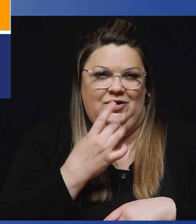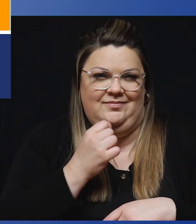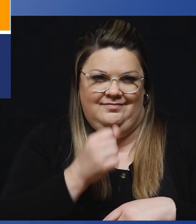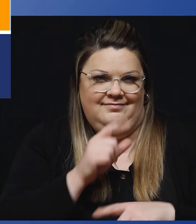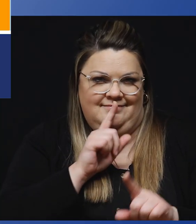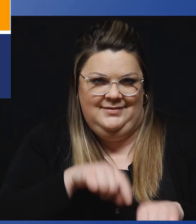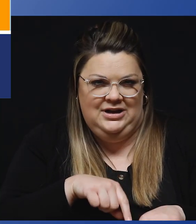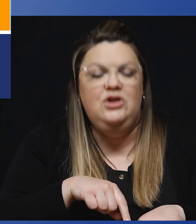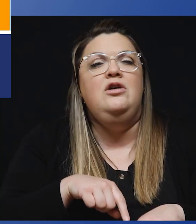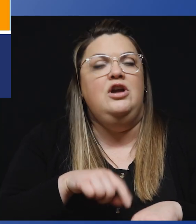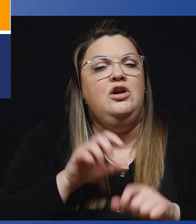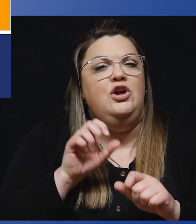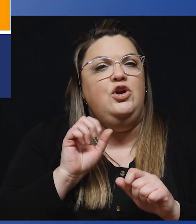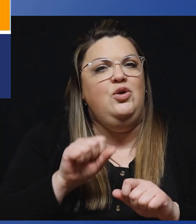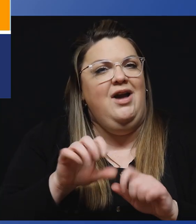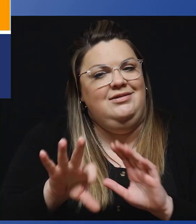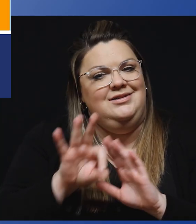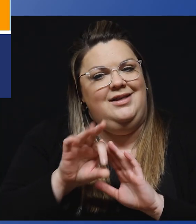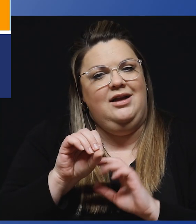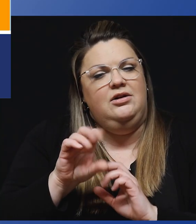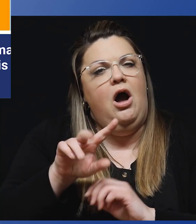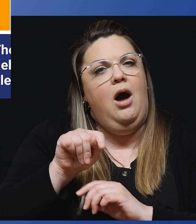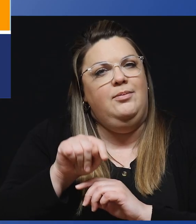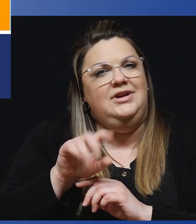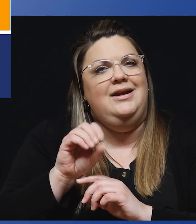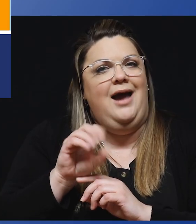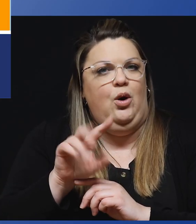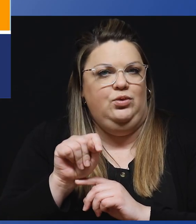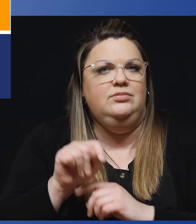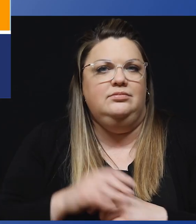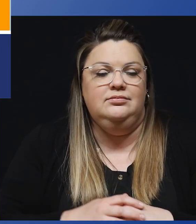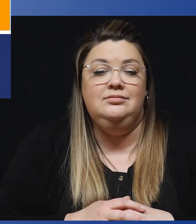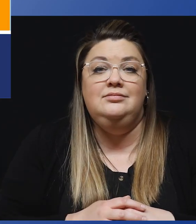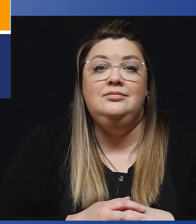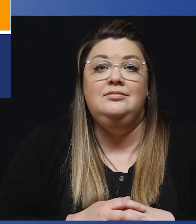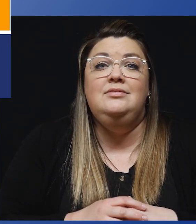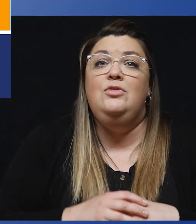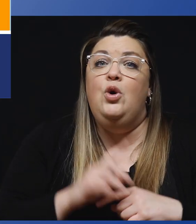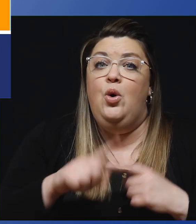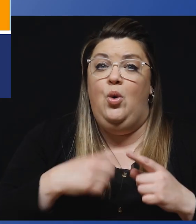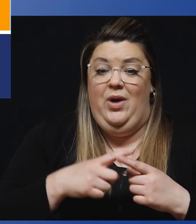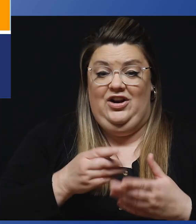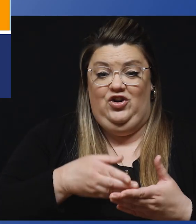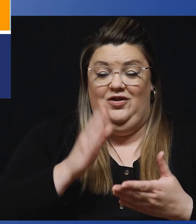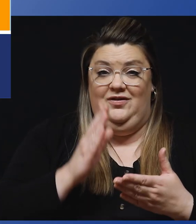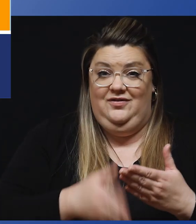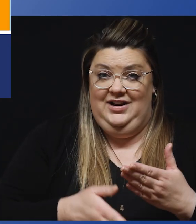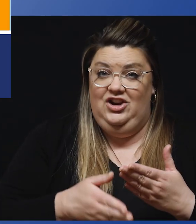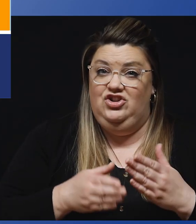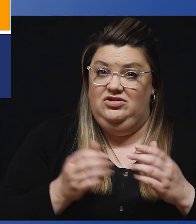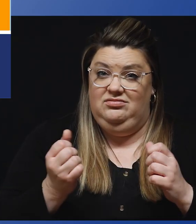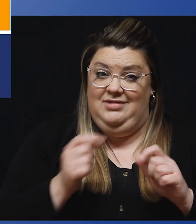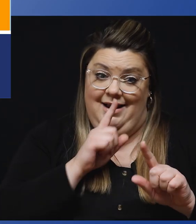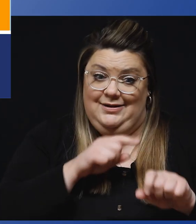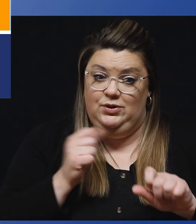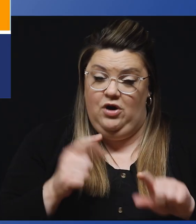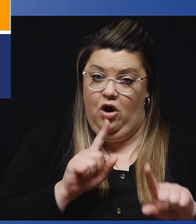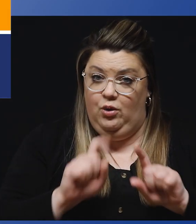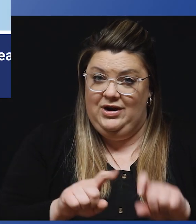please select the option to opt out. After you've completed all questions, please click Save and Continue.